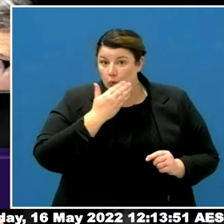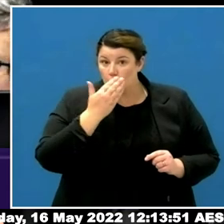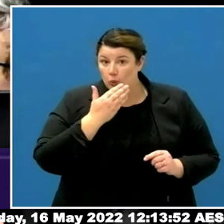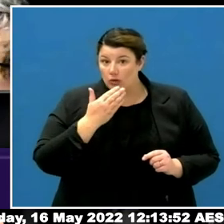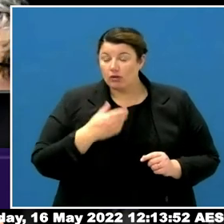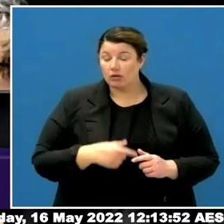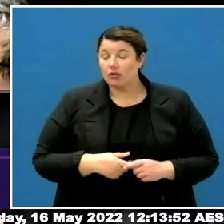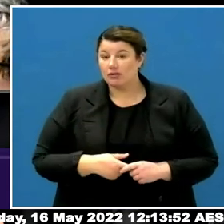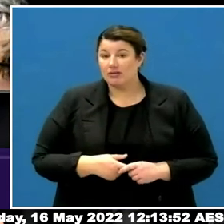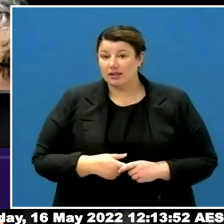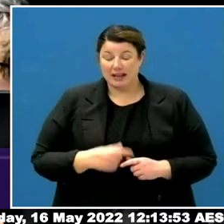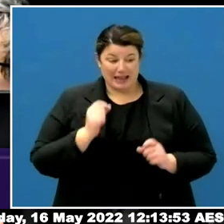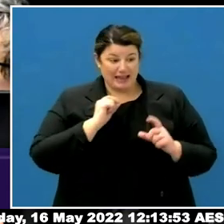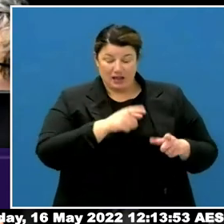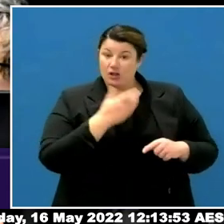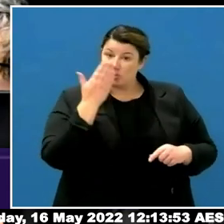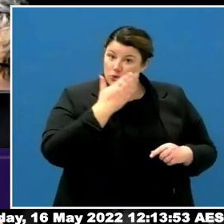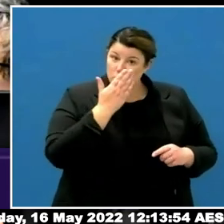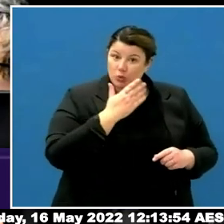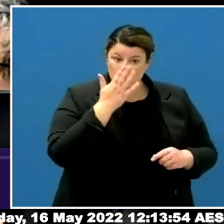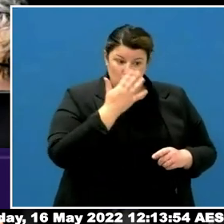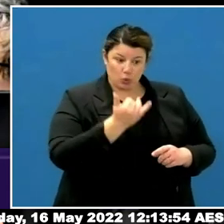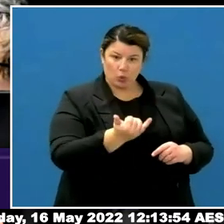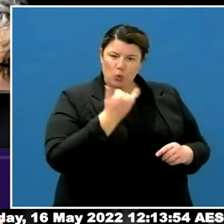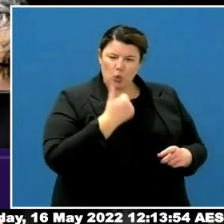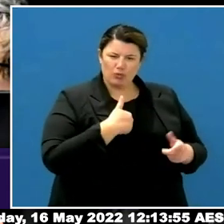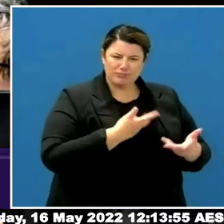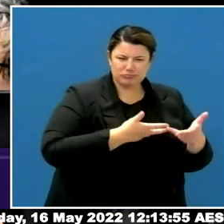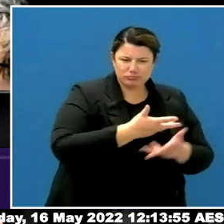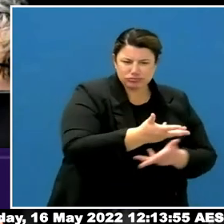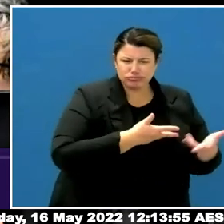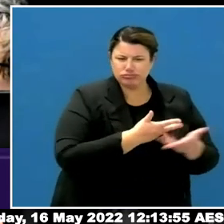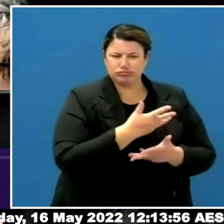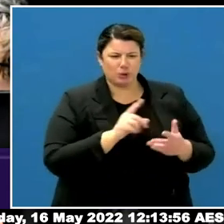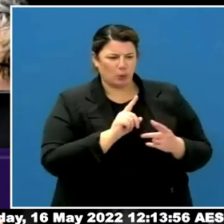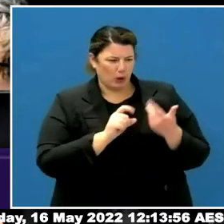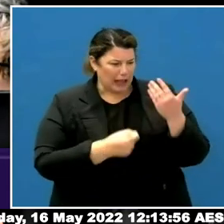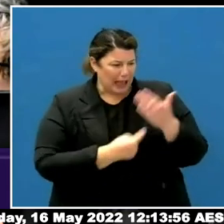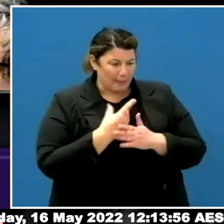That's what we'd do. The school would call me up, we'd describe what happened prior to